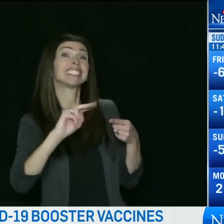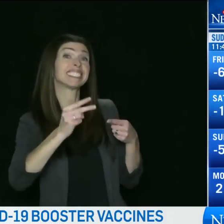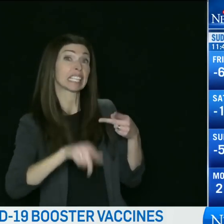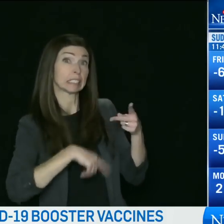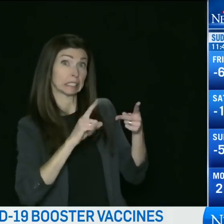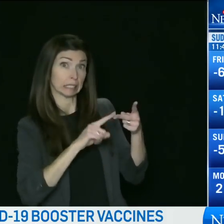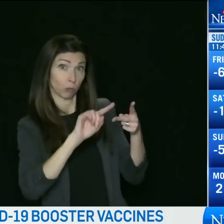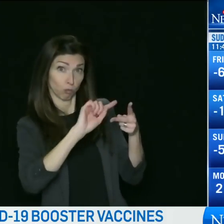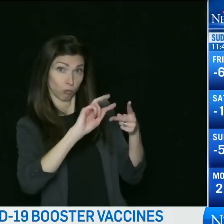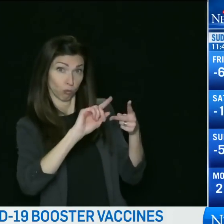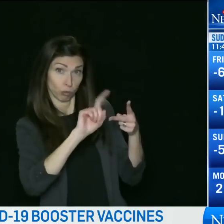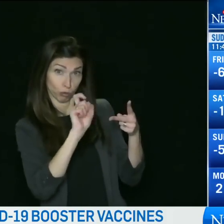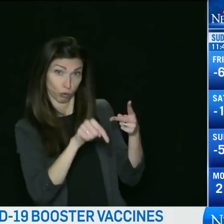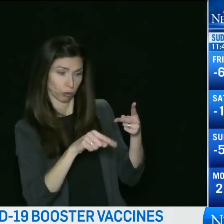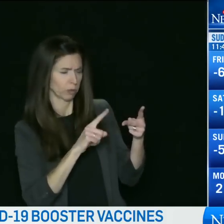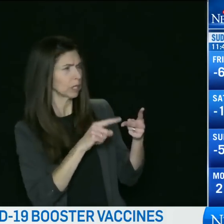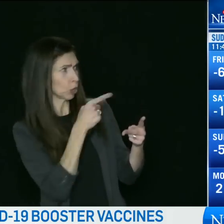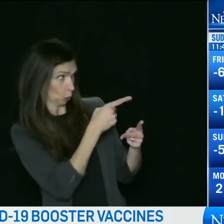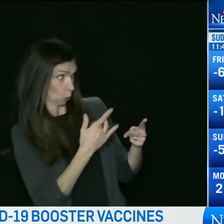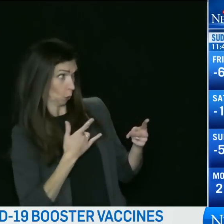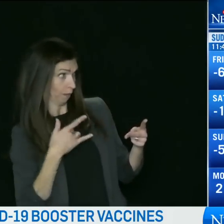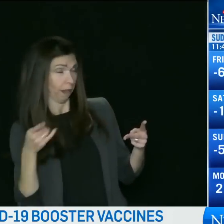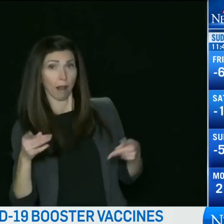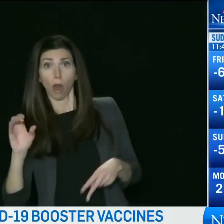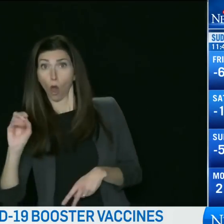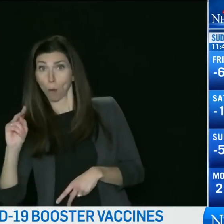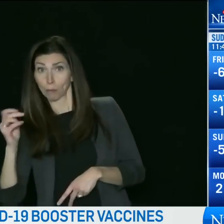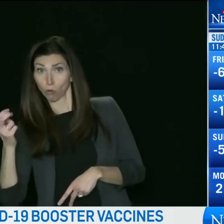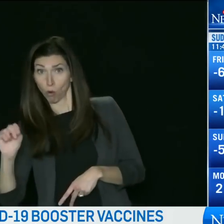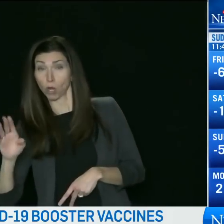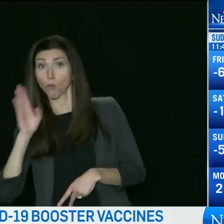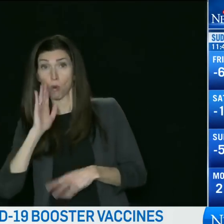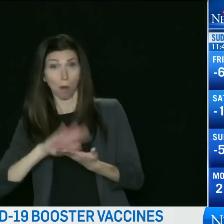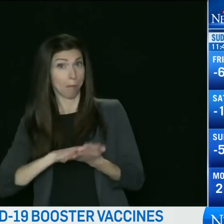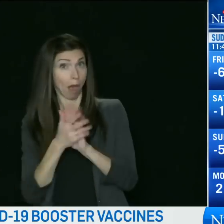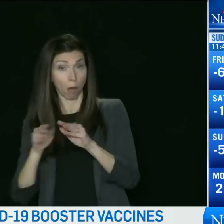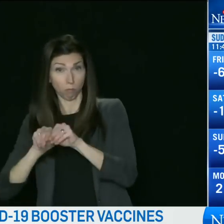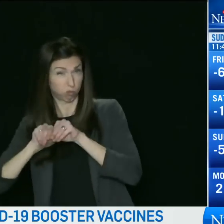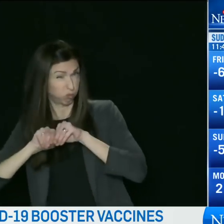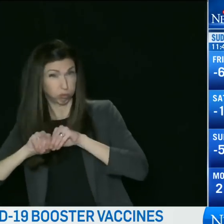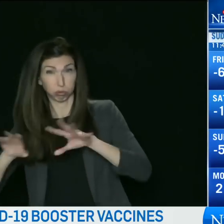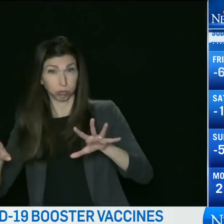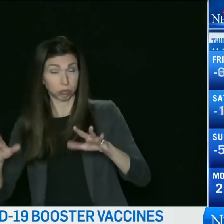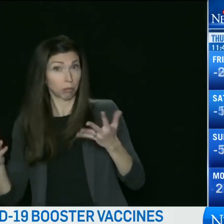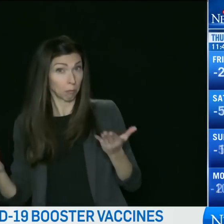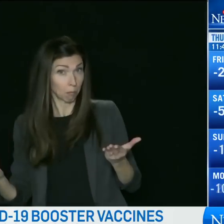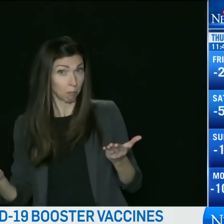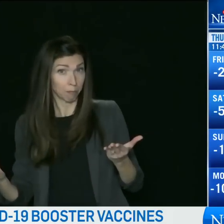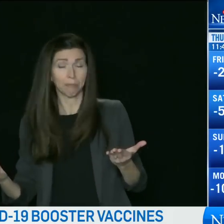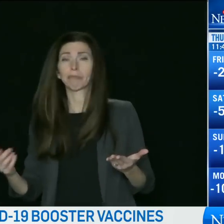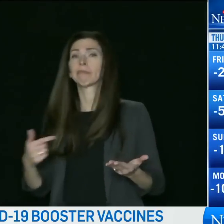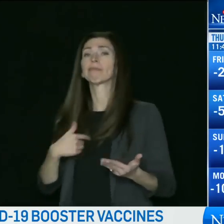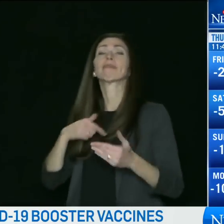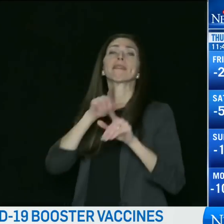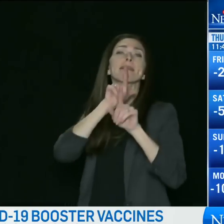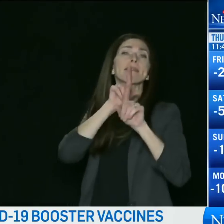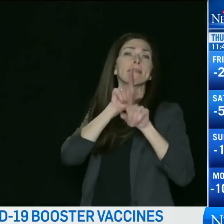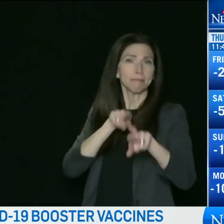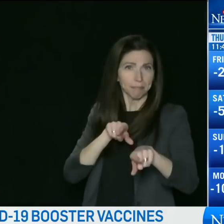BECOME THE DOMINANT VARIANT OUT THERE? Voice of Interpreter: THANK